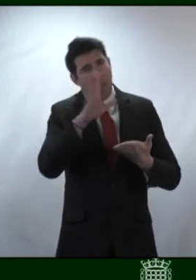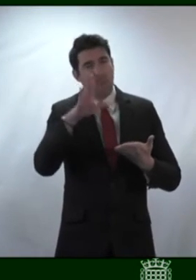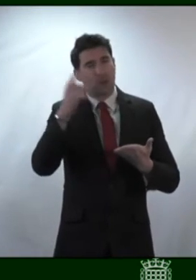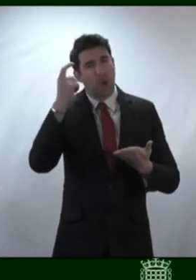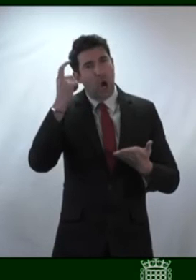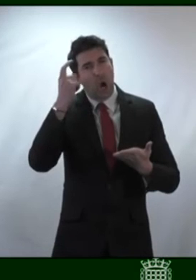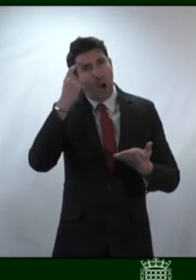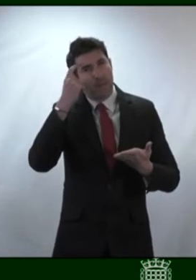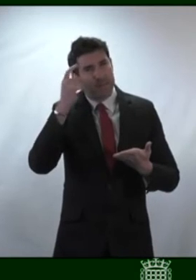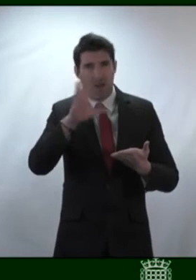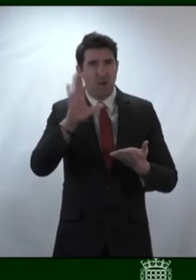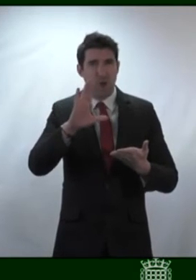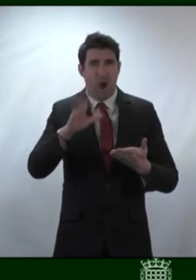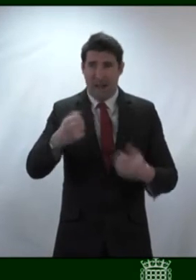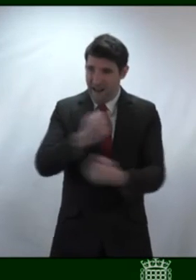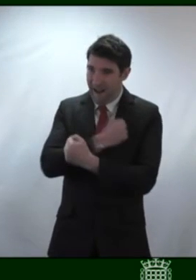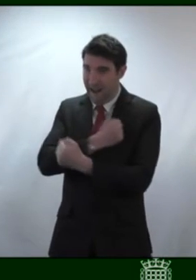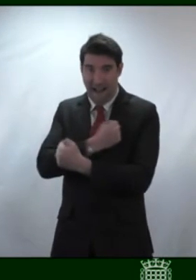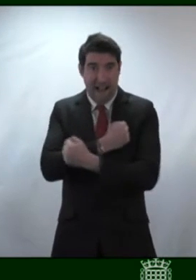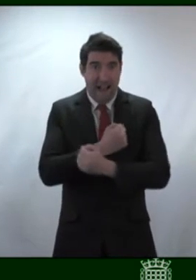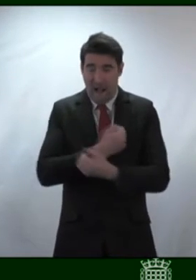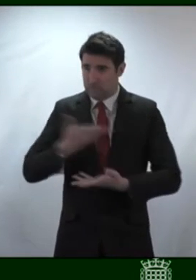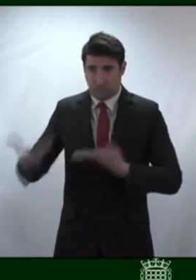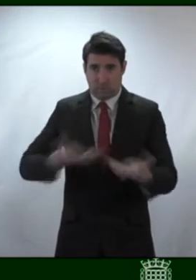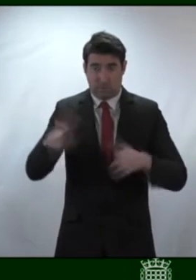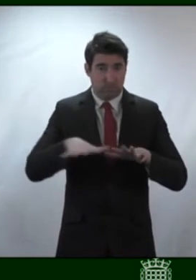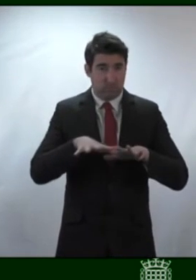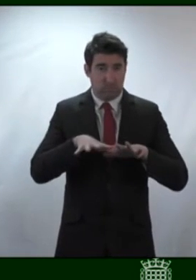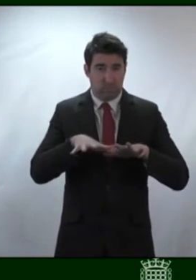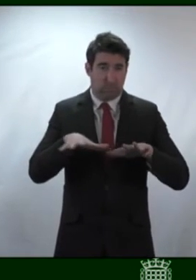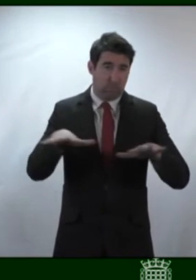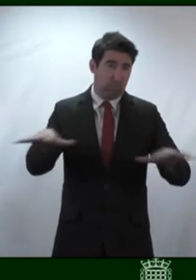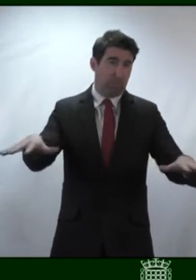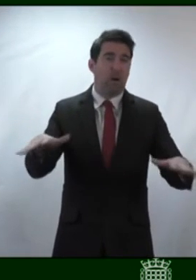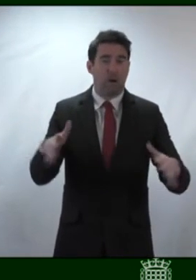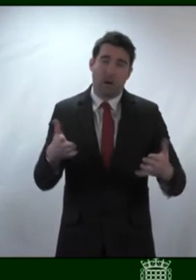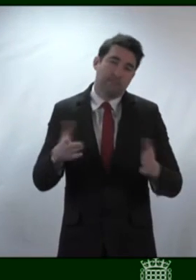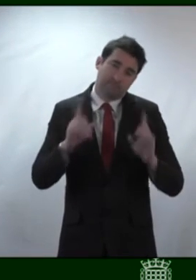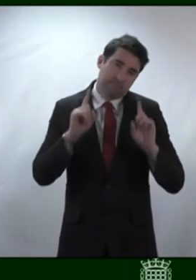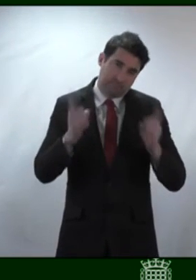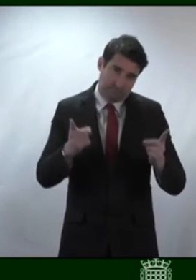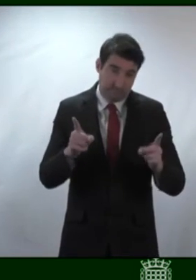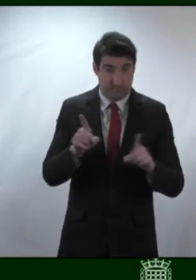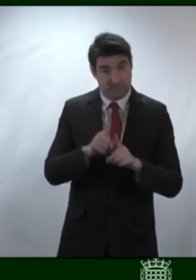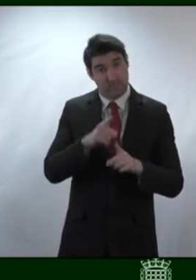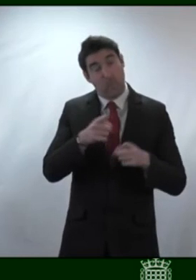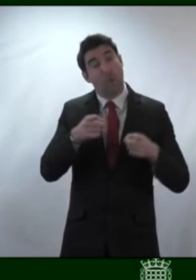Christmas; and, as my right hon. Friend the Prime Minister previously said, let us be jolly careful